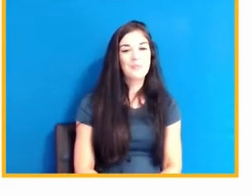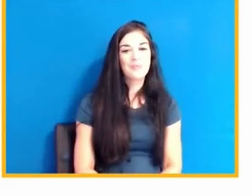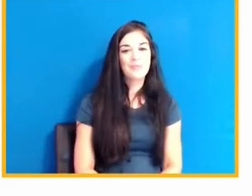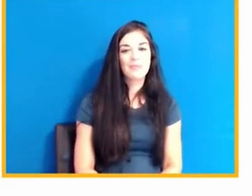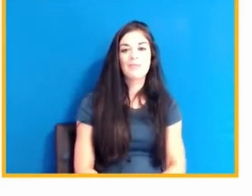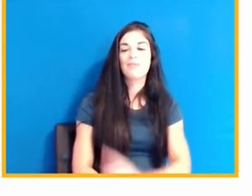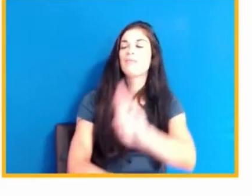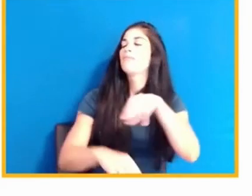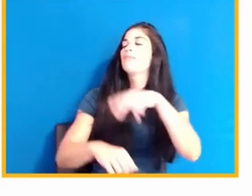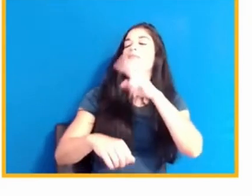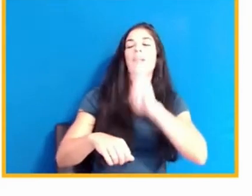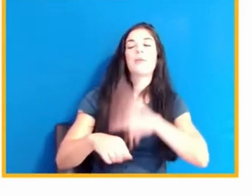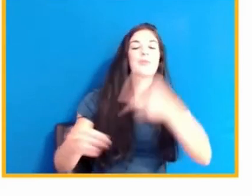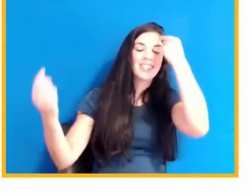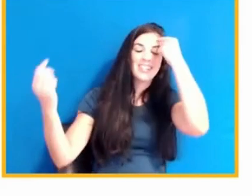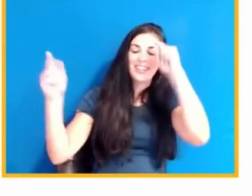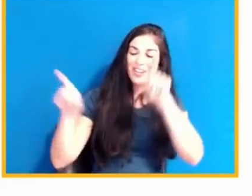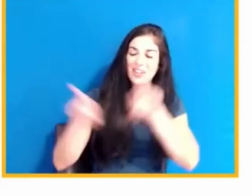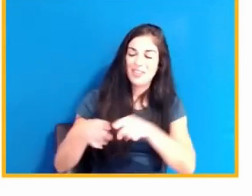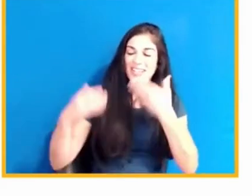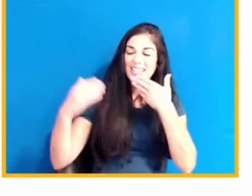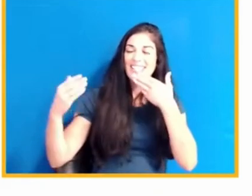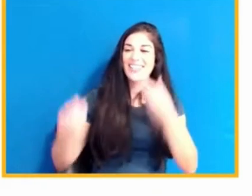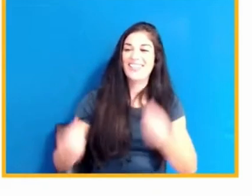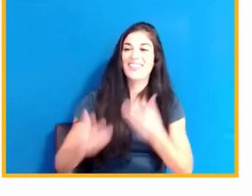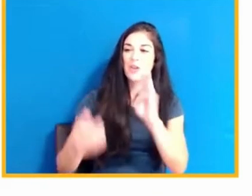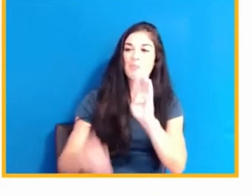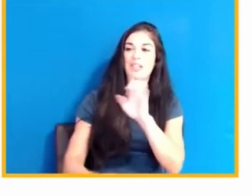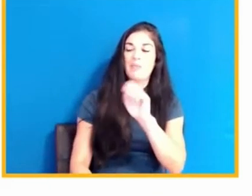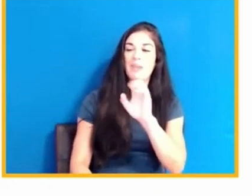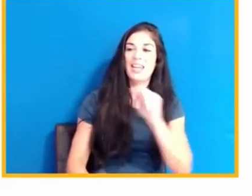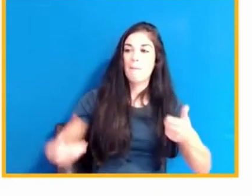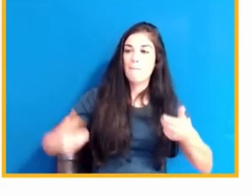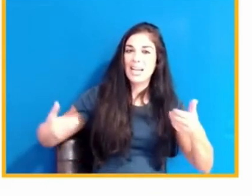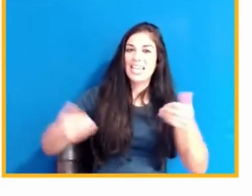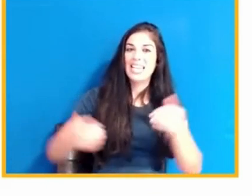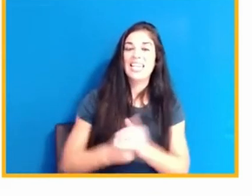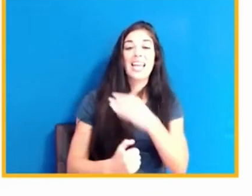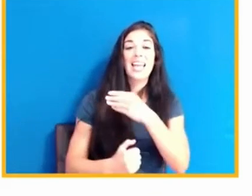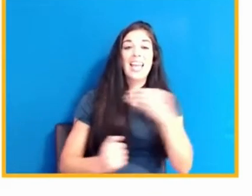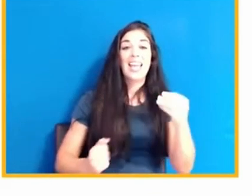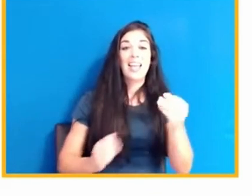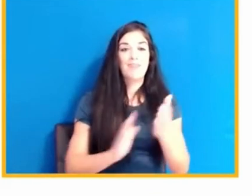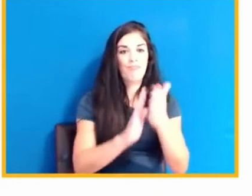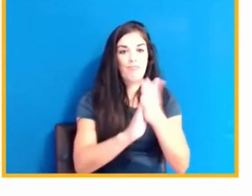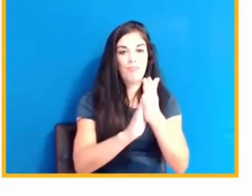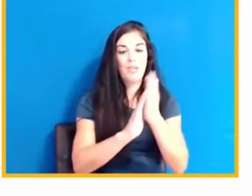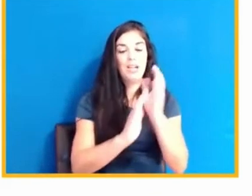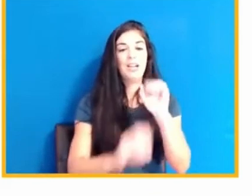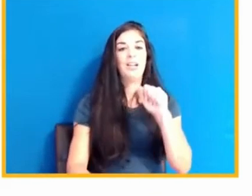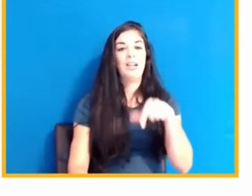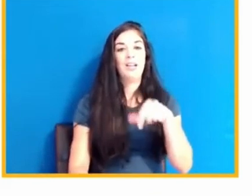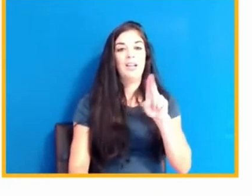[Zeke] Absolutely agree. Thank you so much, Beta Monkey for those kind words and again, everybody give it up for Aquarius Crystalwave,